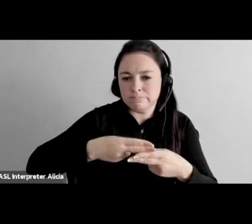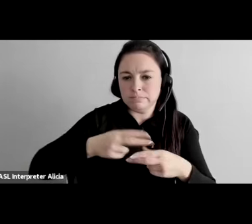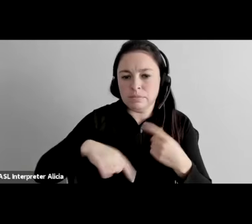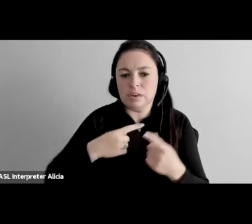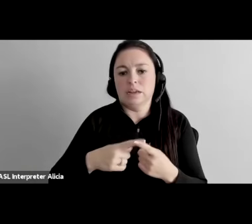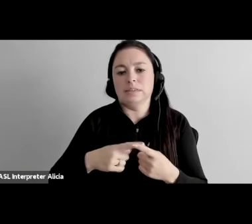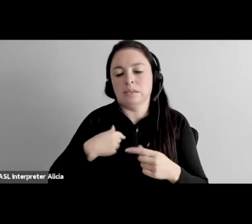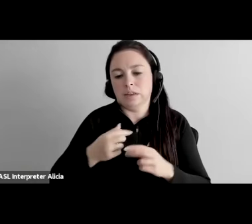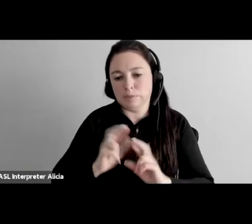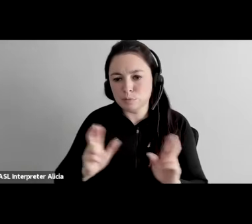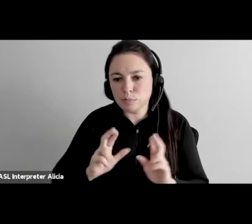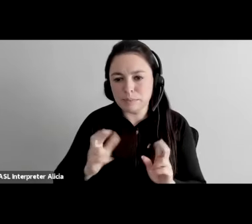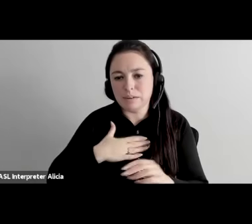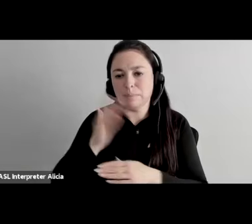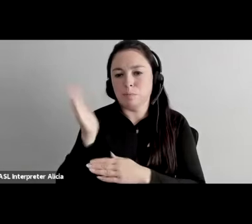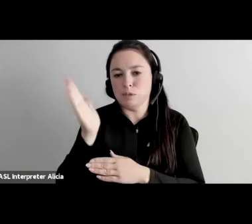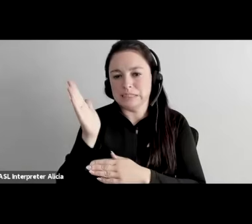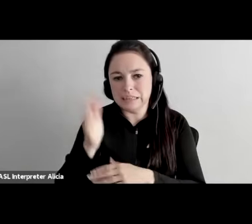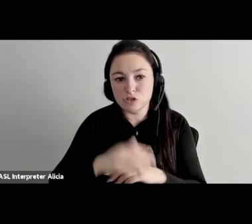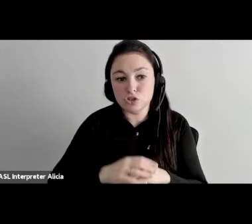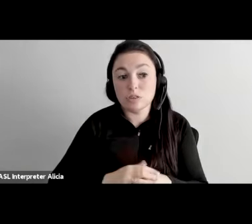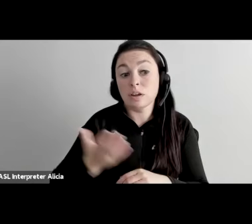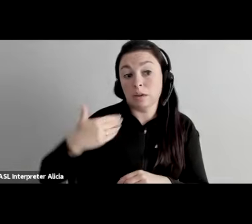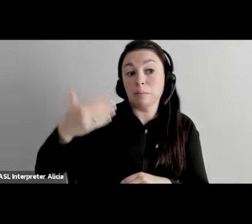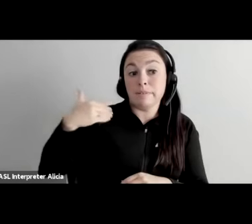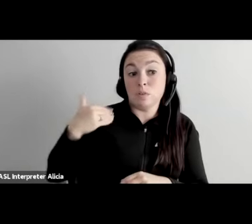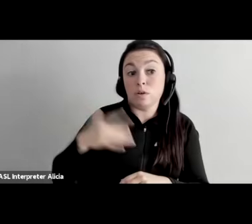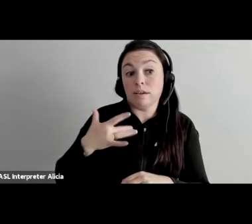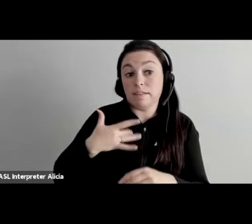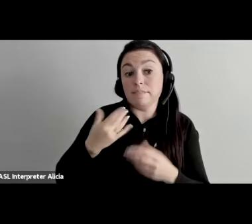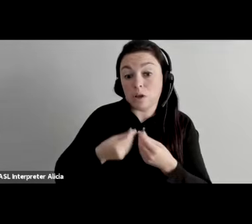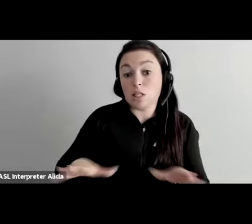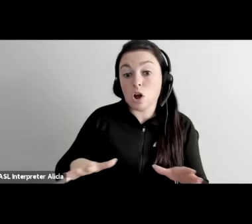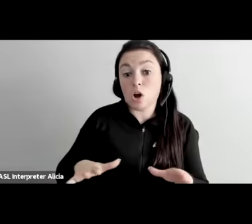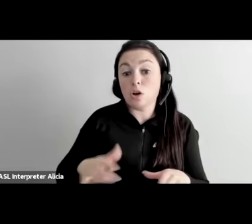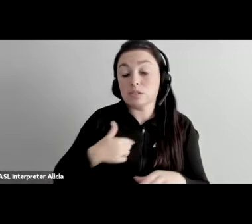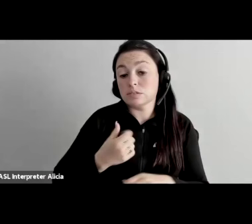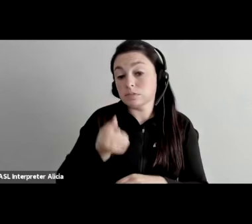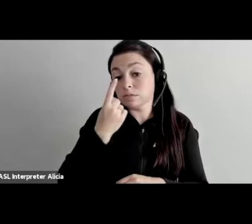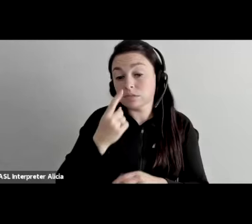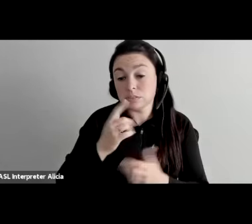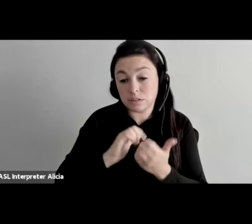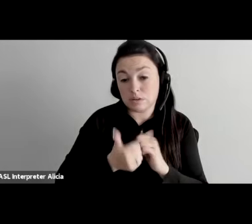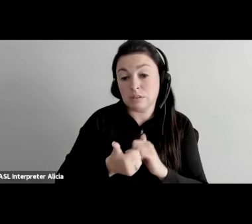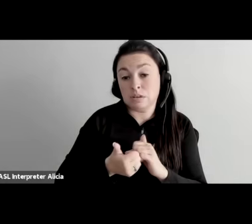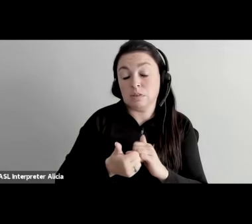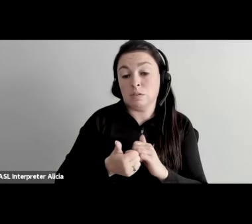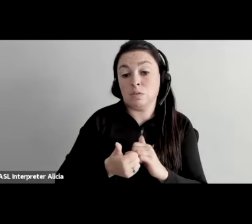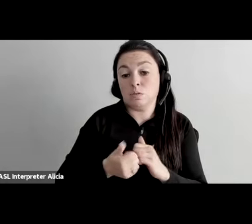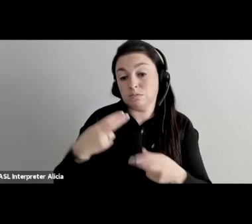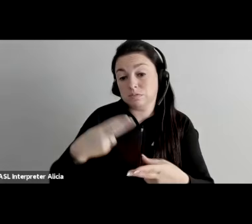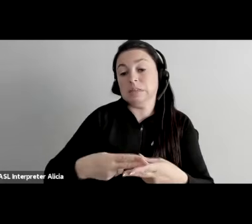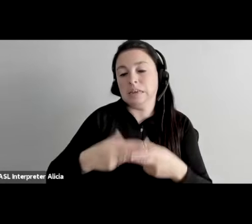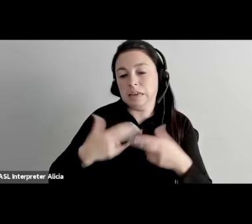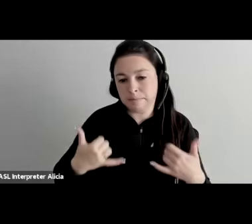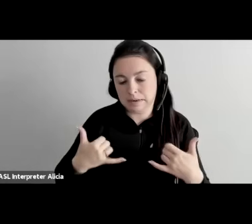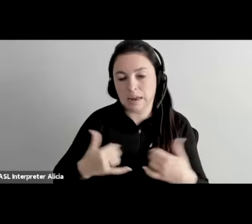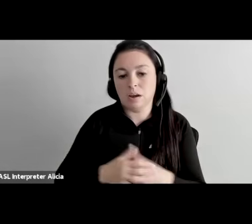I felt lost back then but now I truly understand why and I have the words to name it. There's a deep lack of ancestral knowledge